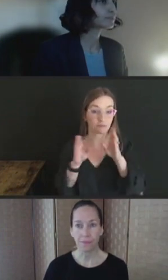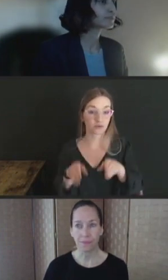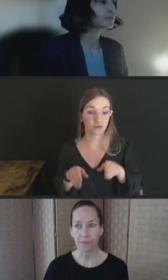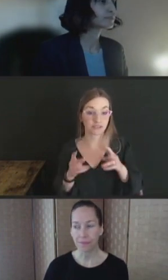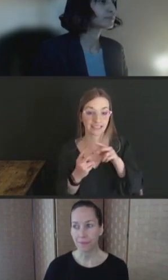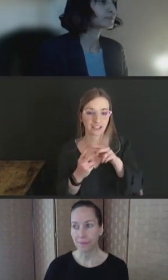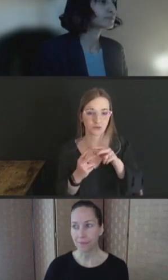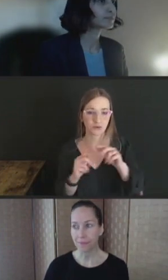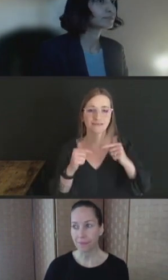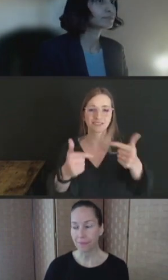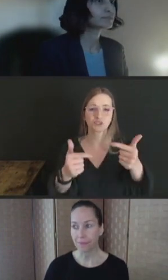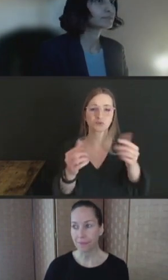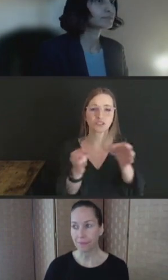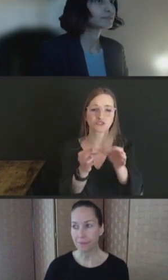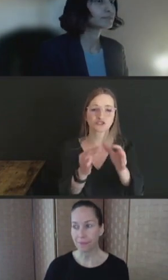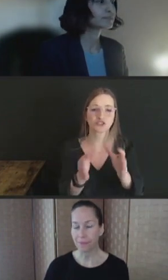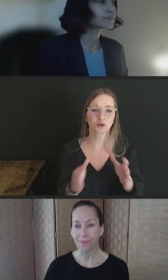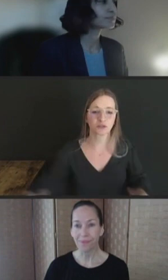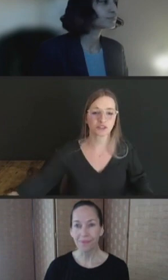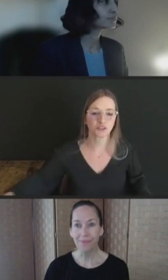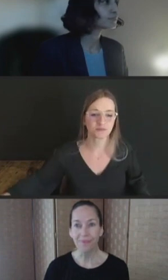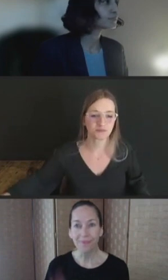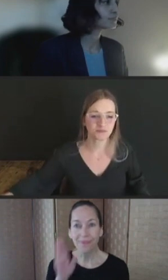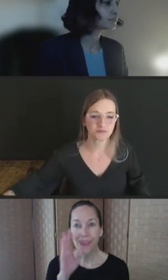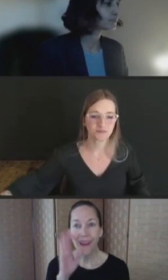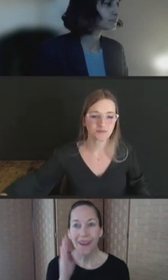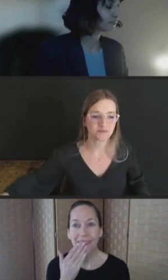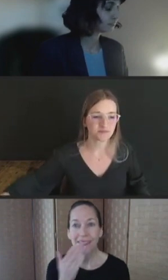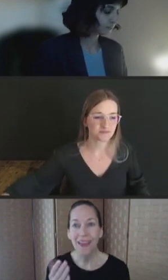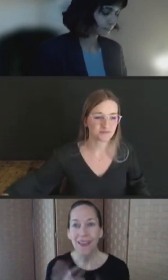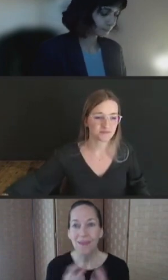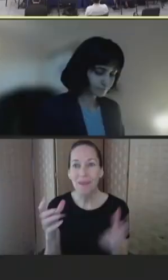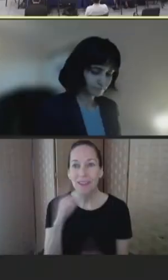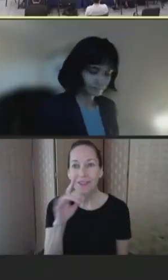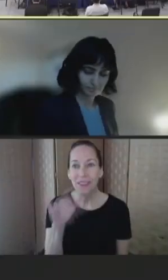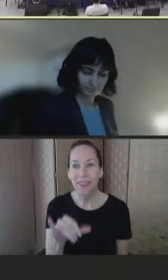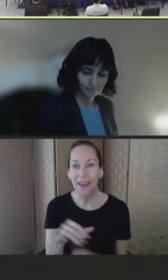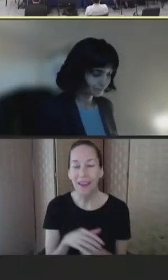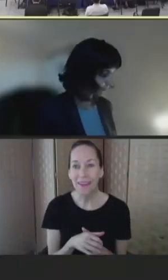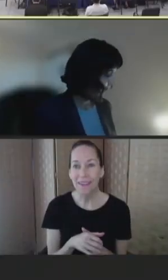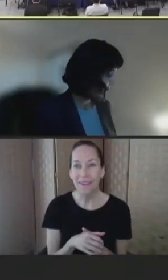John Dunn: Hi. Thank you very much for that. That was terrific. I love